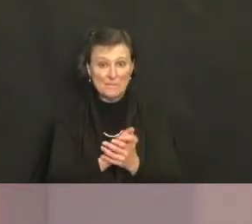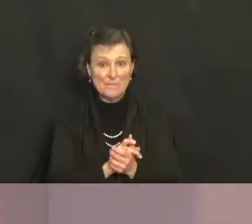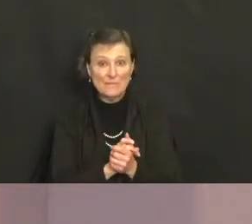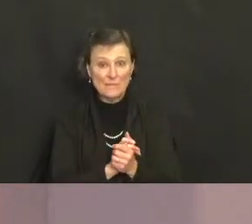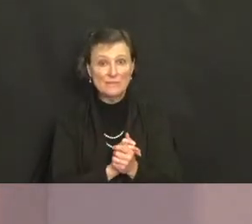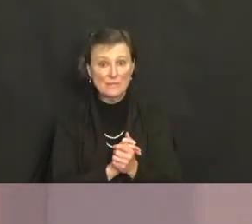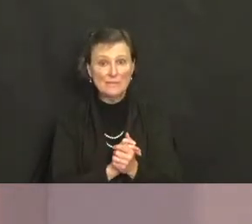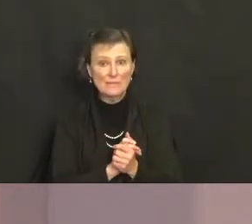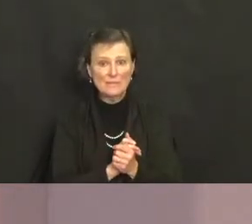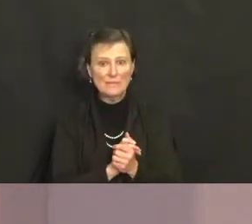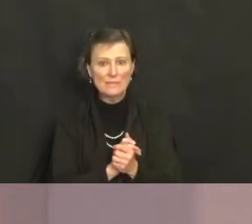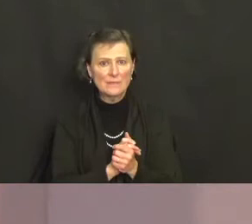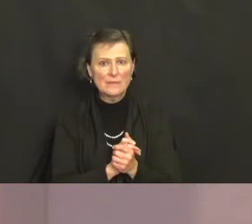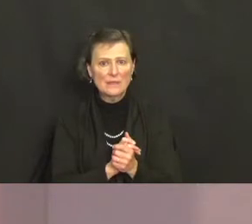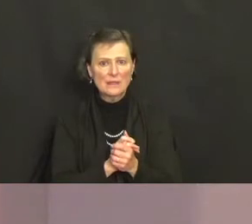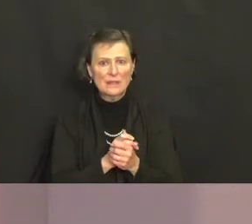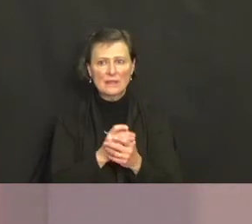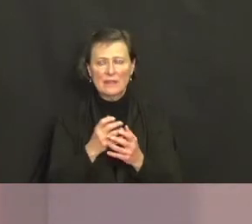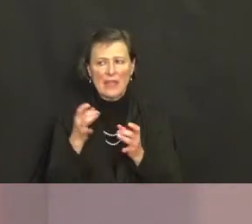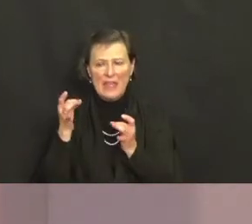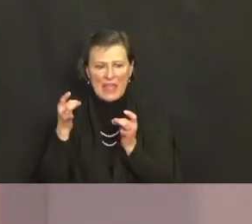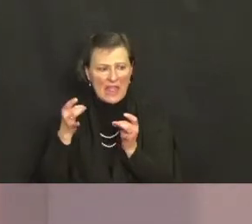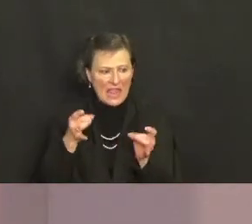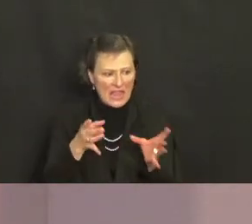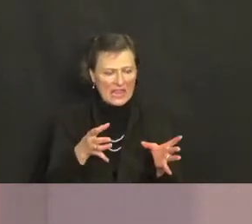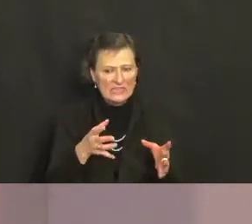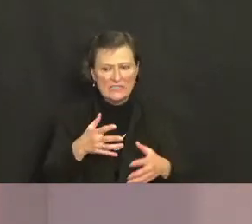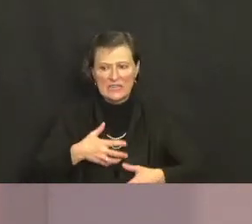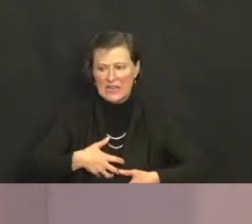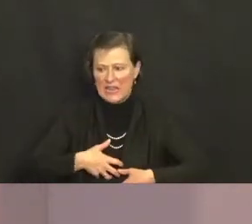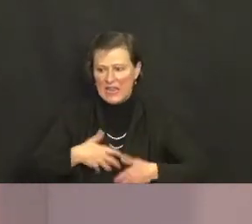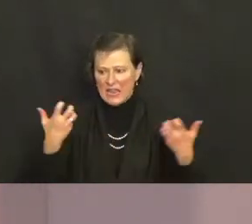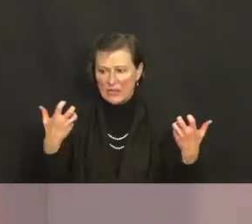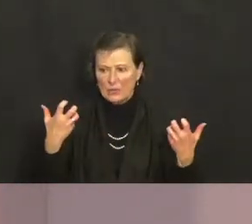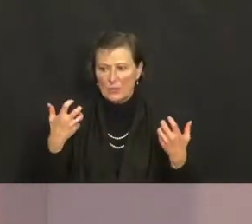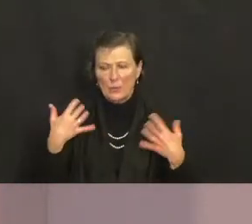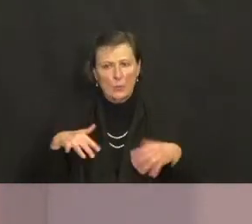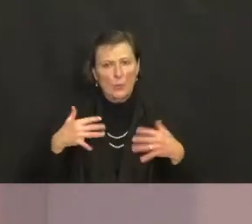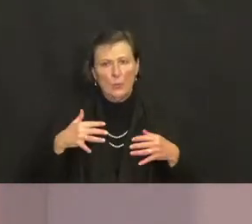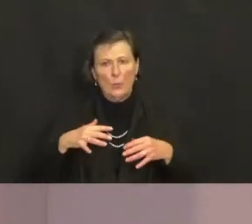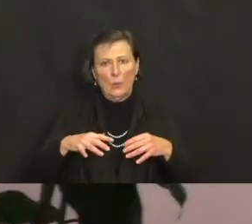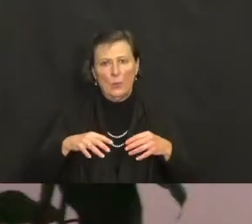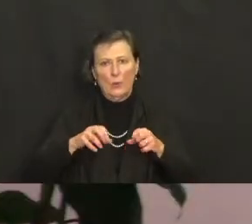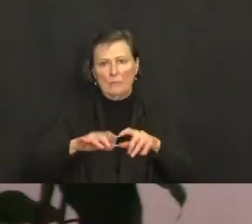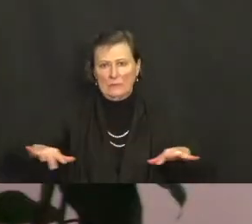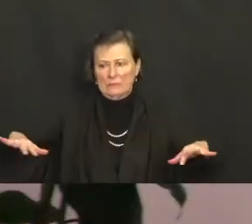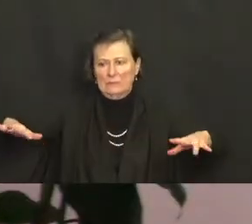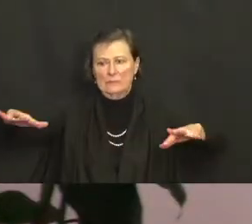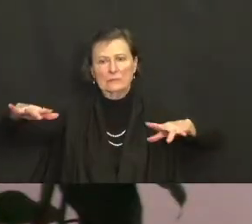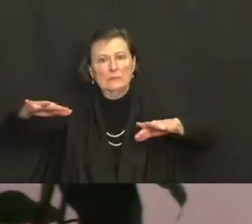The forces of hatred and anger have been unleashed.